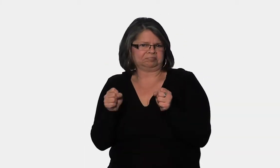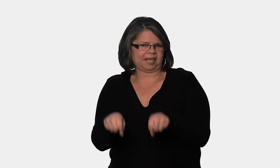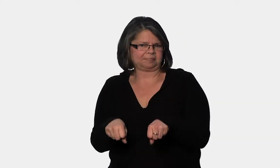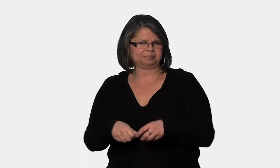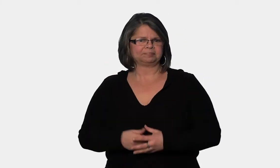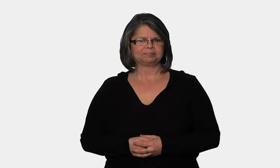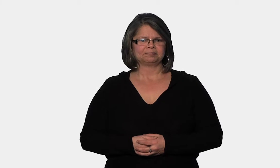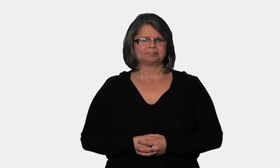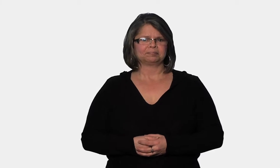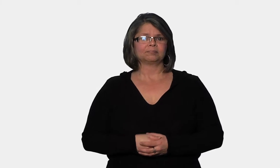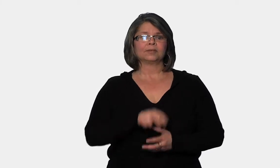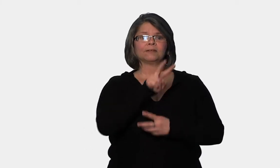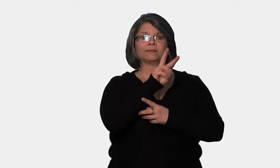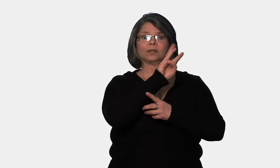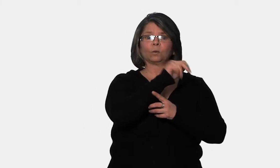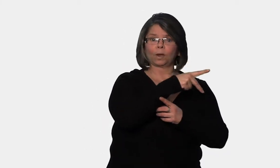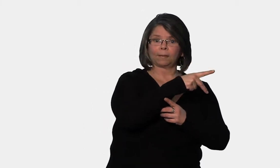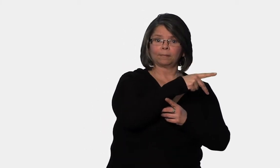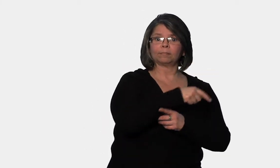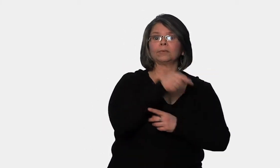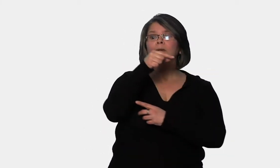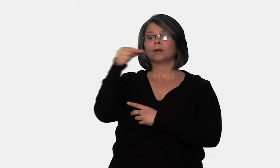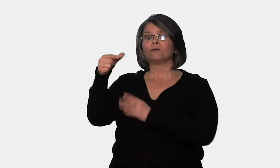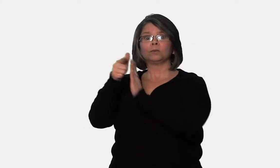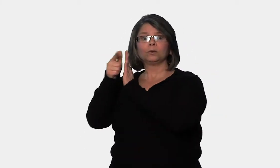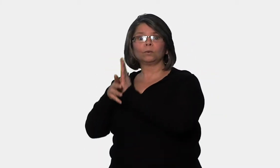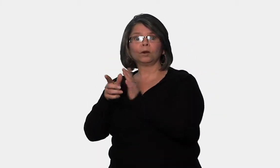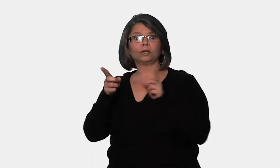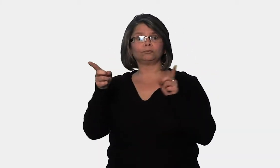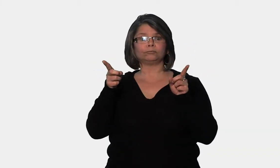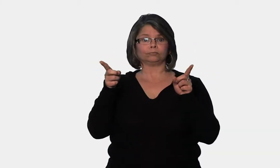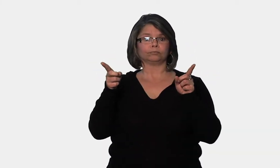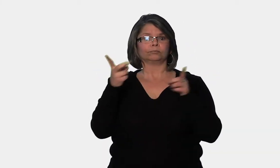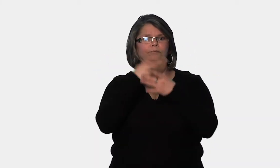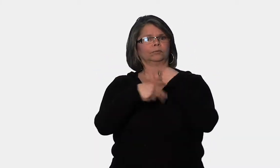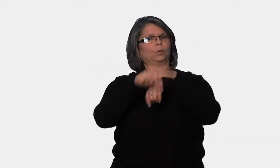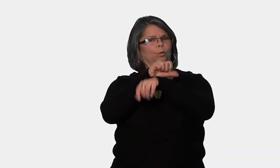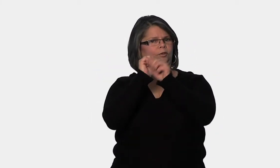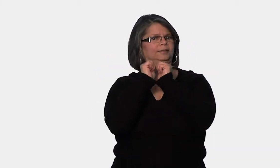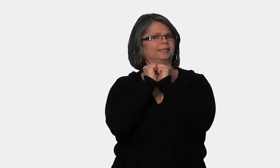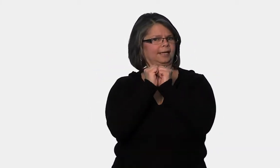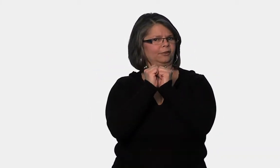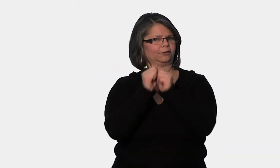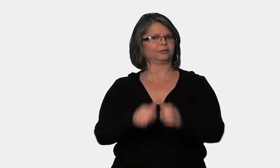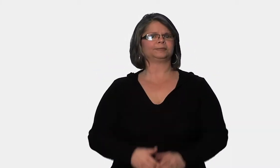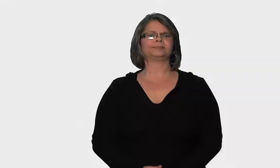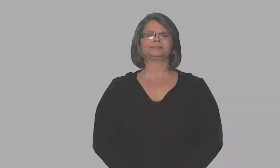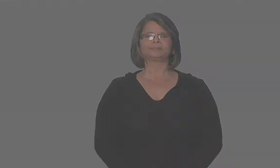who works with the Crown Counsel’s office.